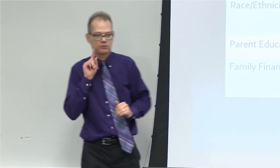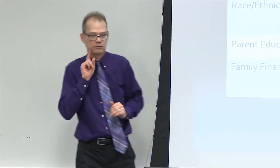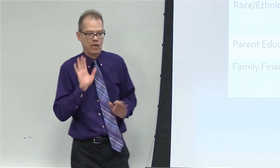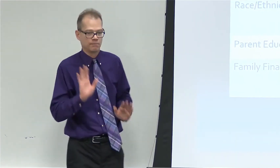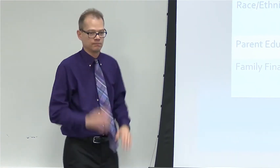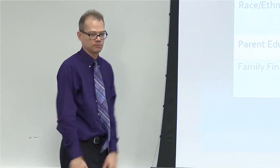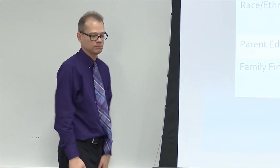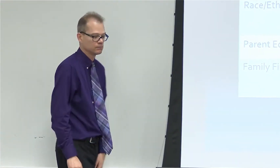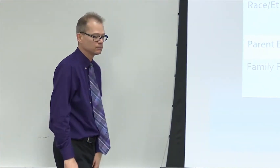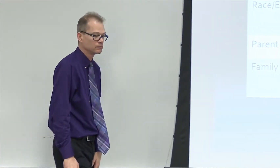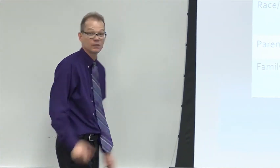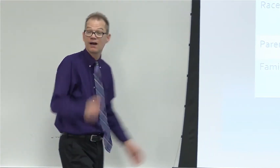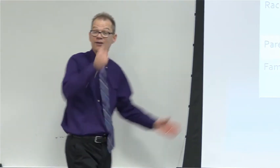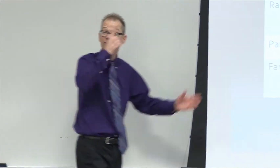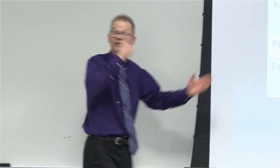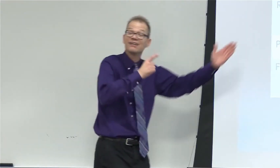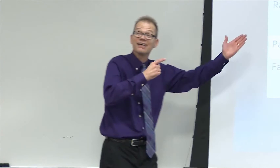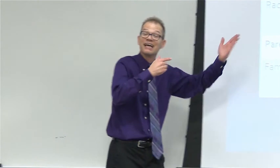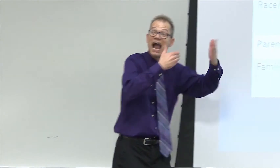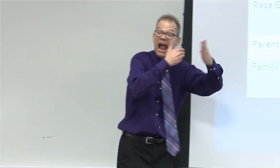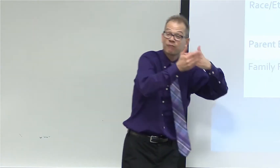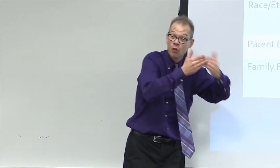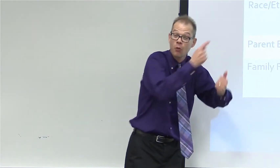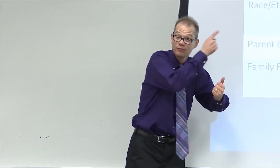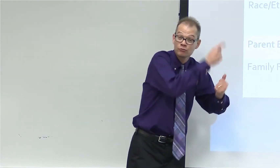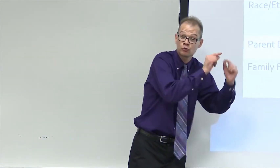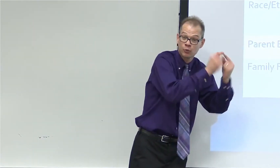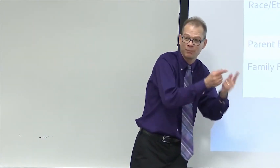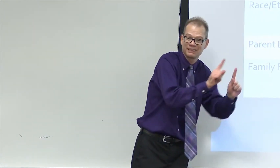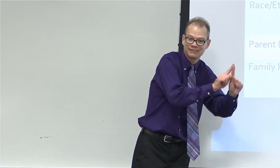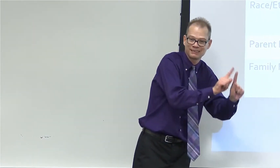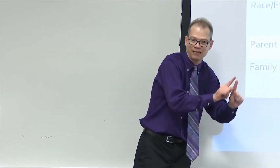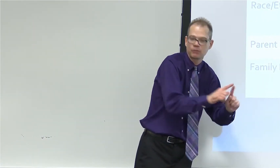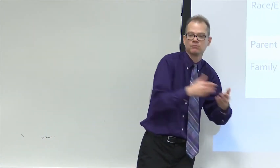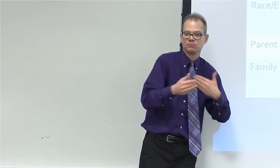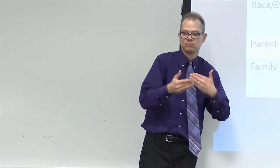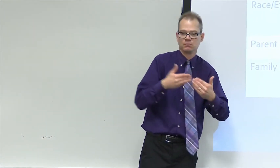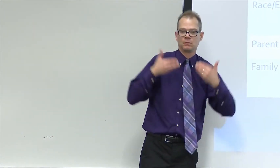on this measure than the deaf participants. Even though the groups were different,